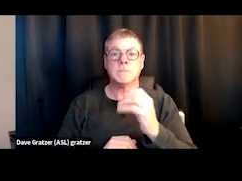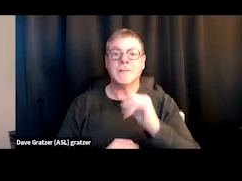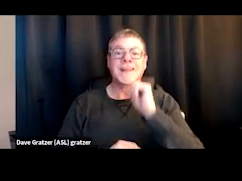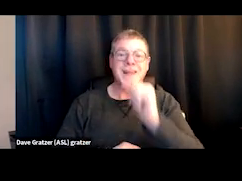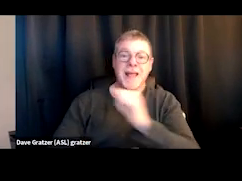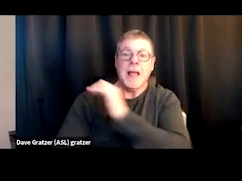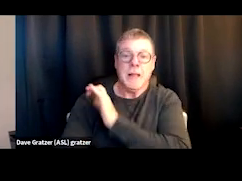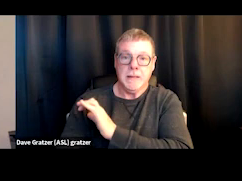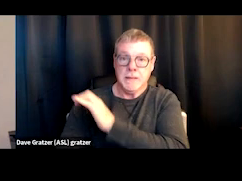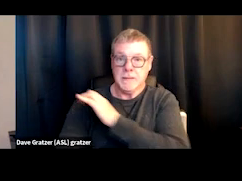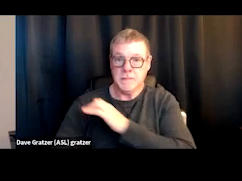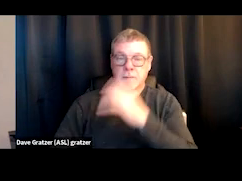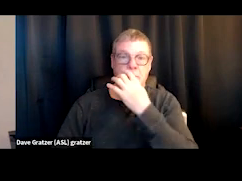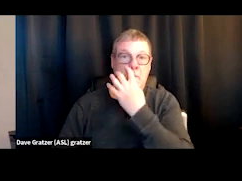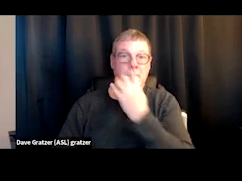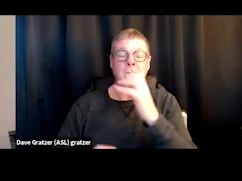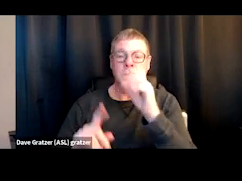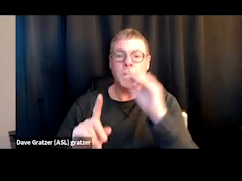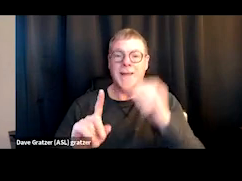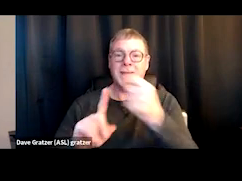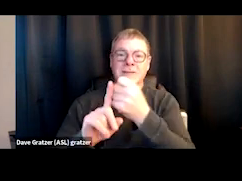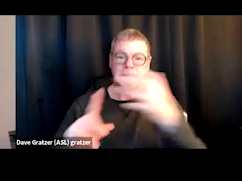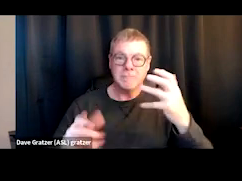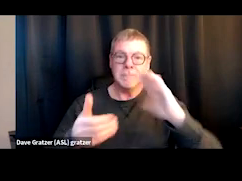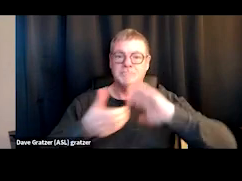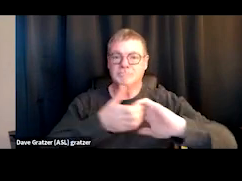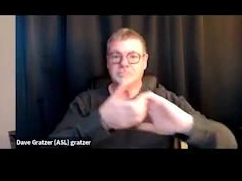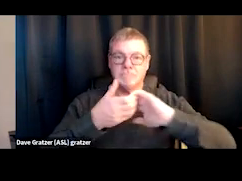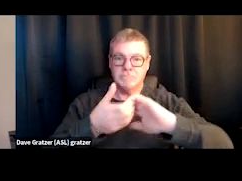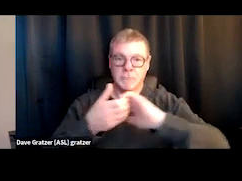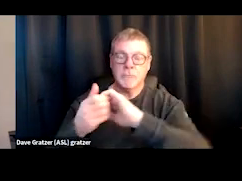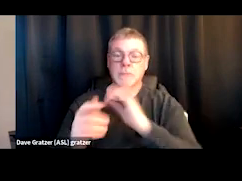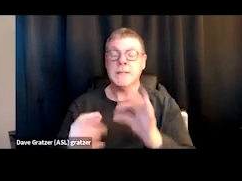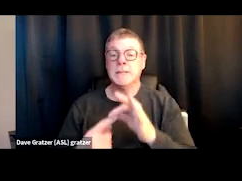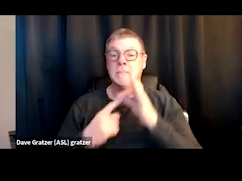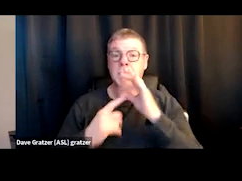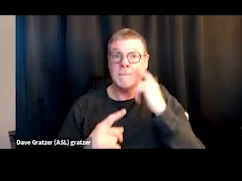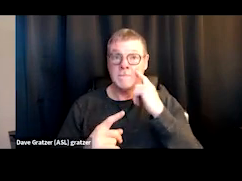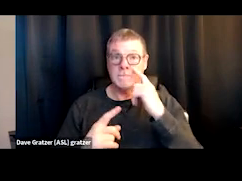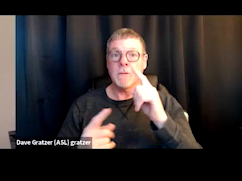And so, we had to expand our partnerships, especially, first of all, for the medical respite.